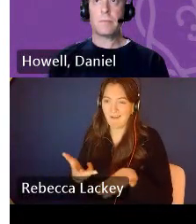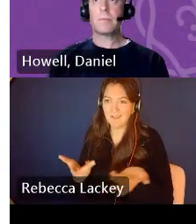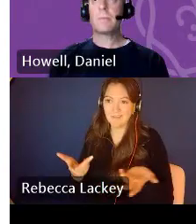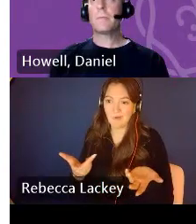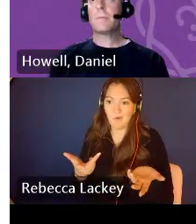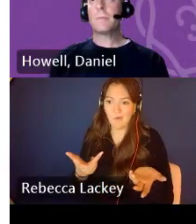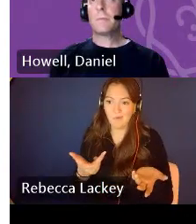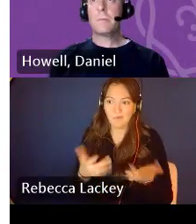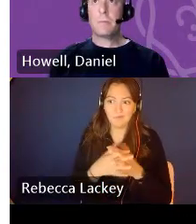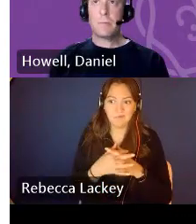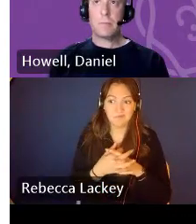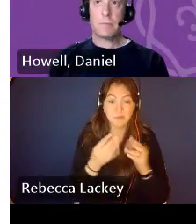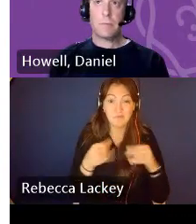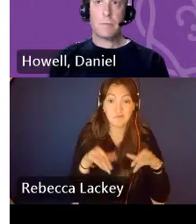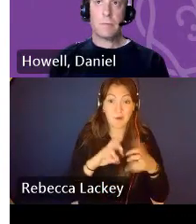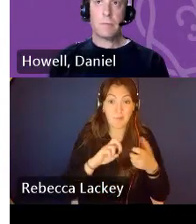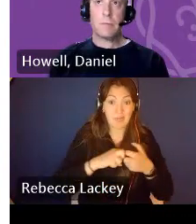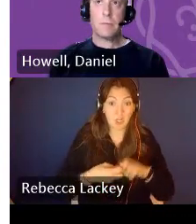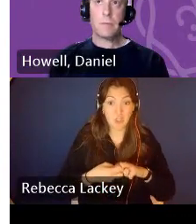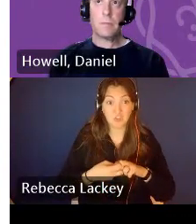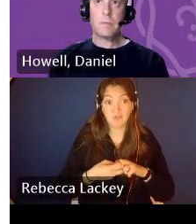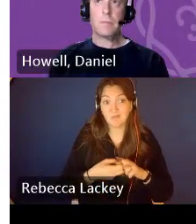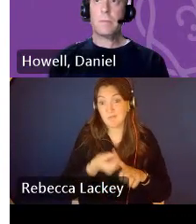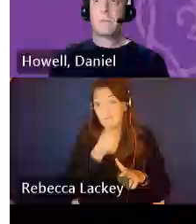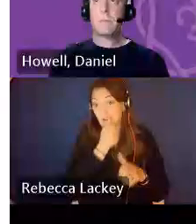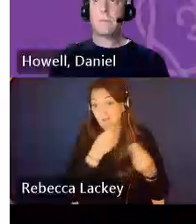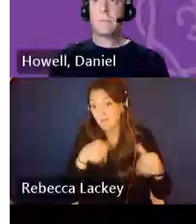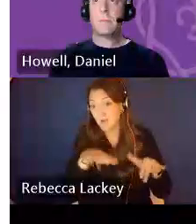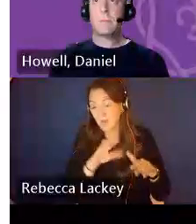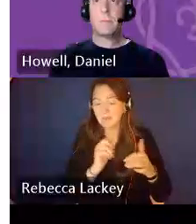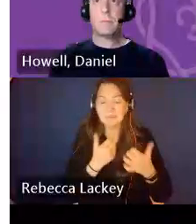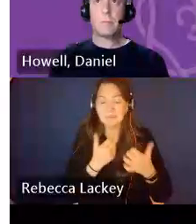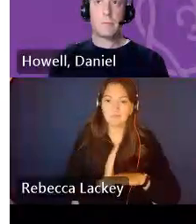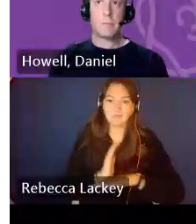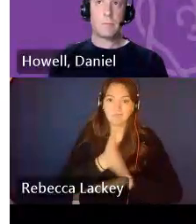from the property issues and private property, you're still going across building new road and